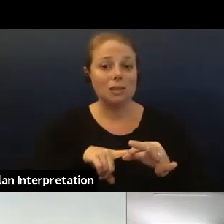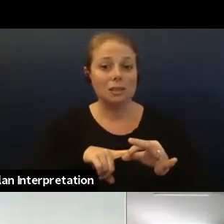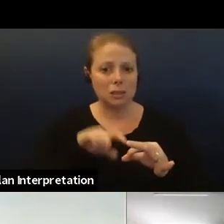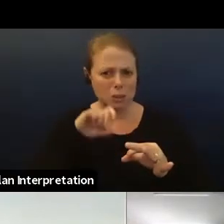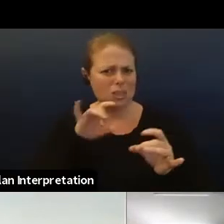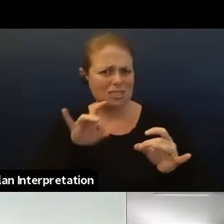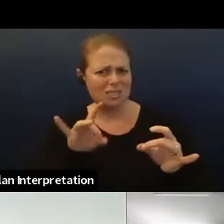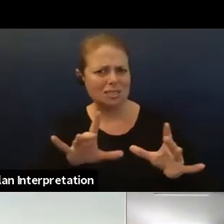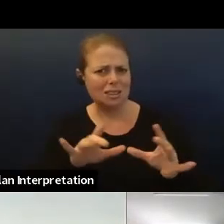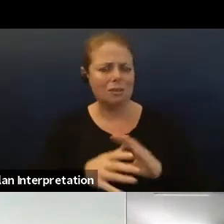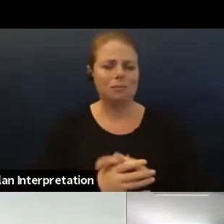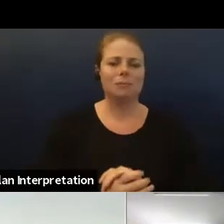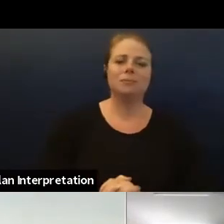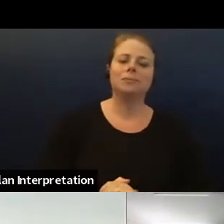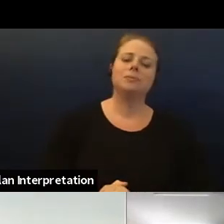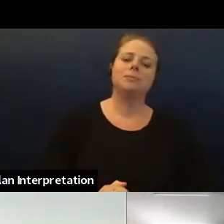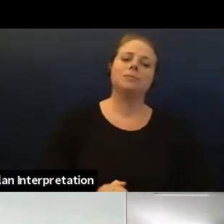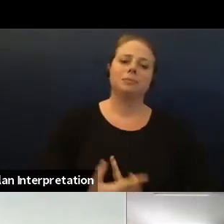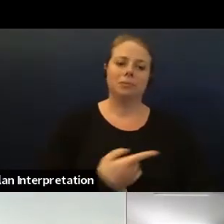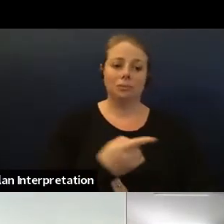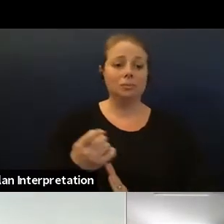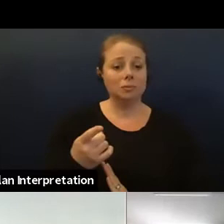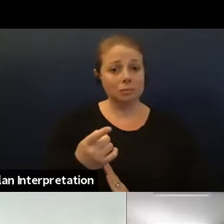and you'll all have an opportunity to respond to those, then we'll start picking